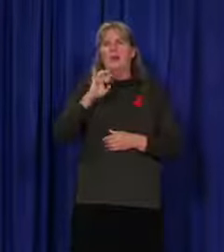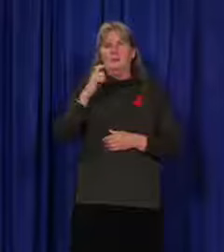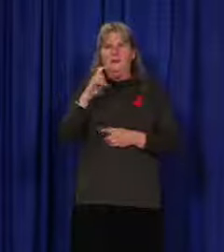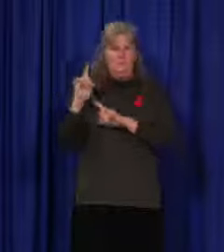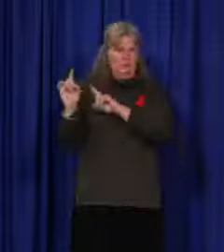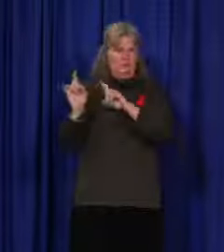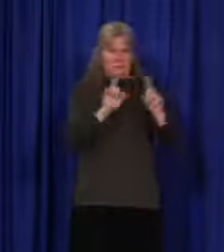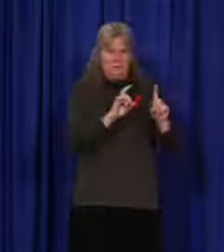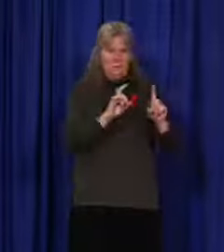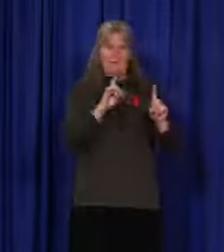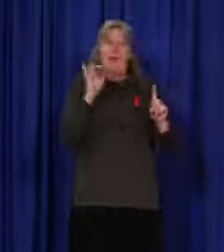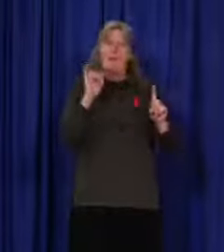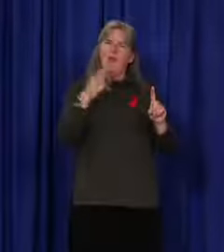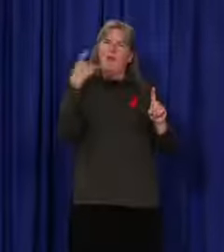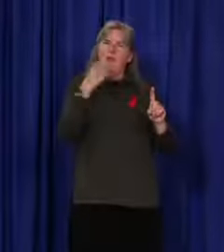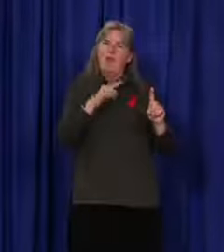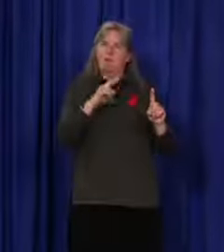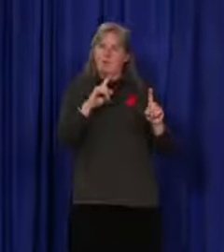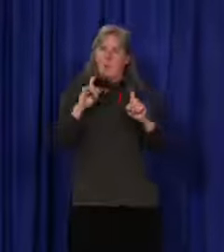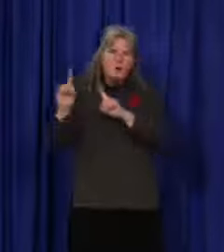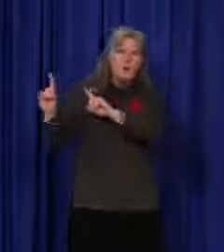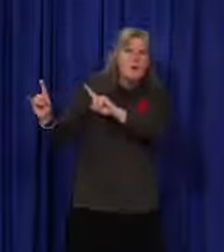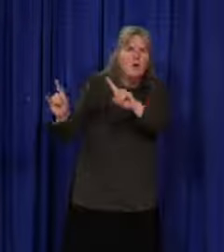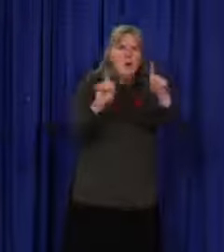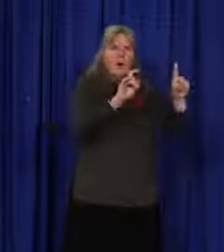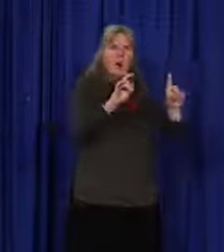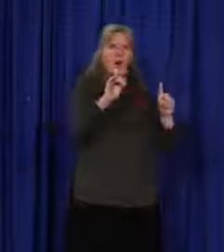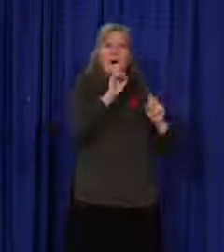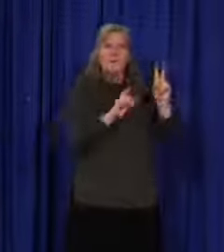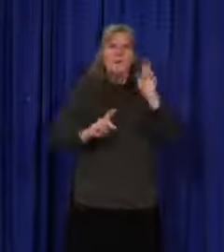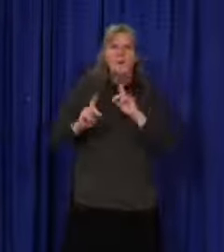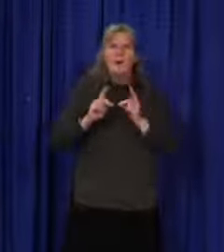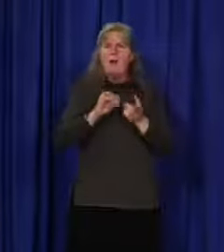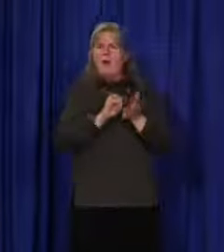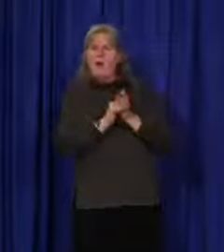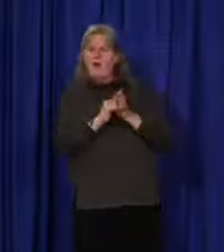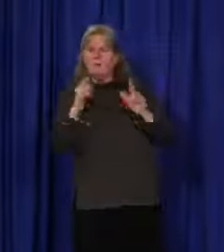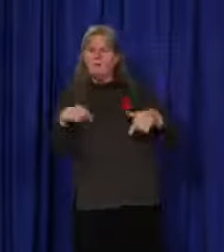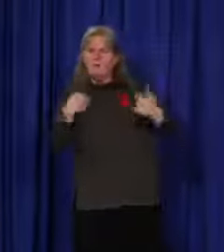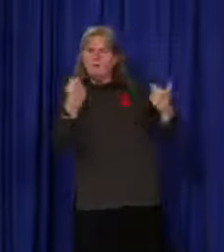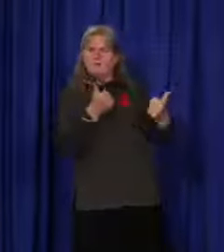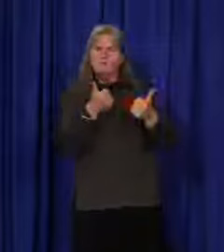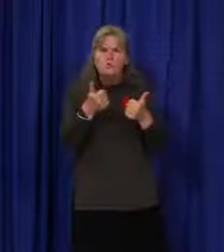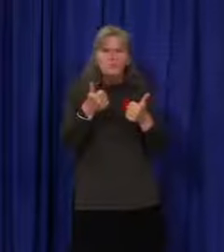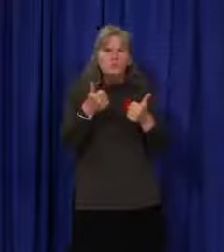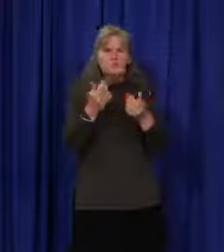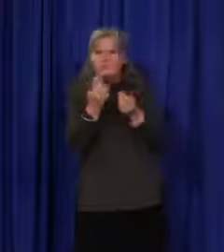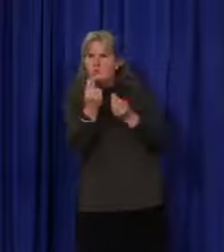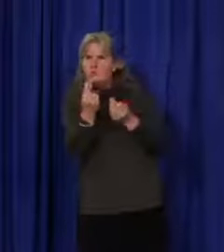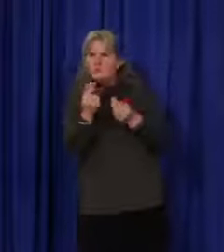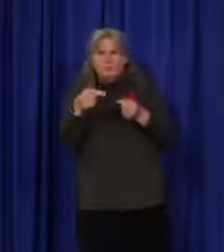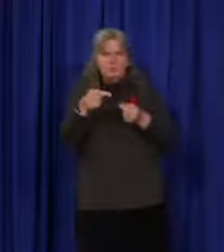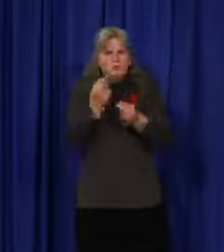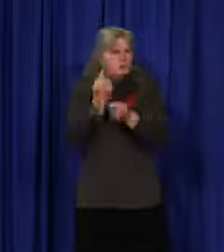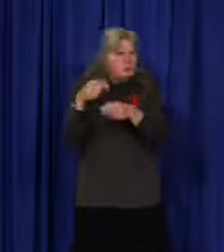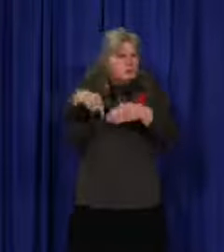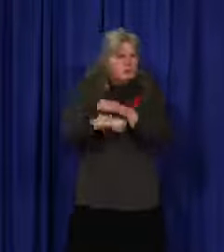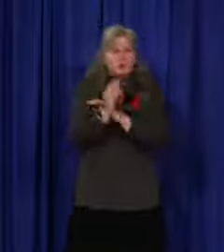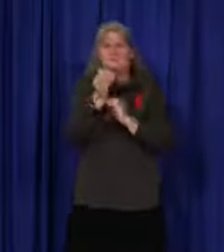these are the key requirements. And if you can do this, then go ahead without having specifically to review. But where we will be looking for